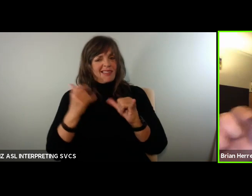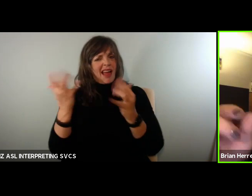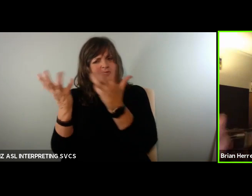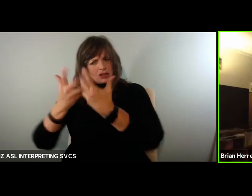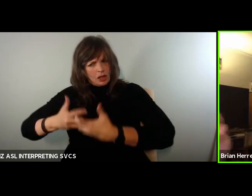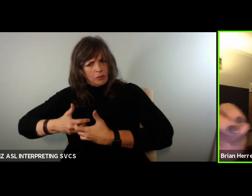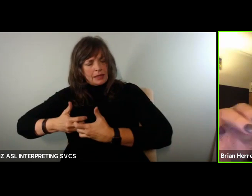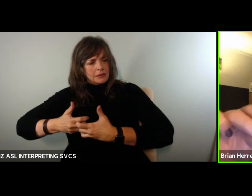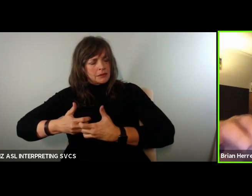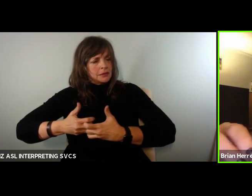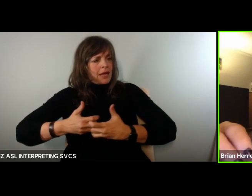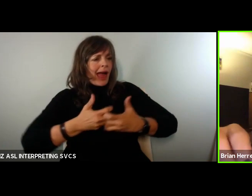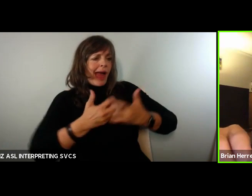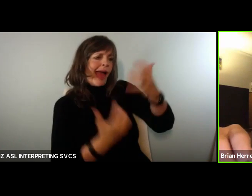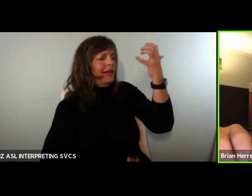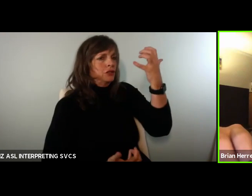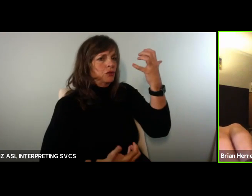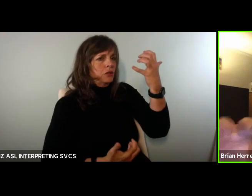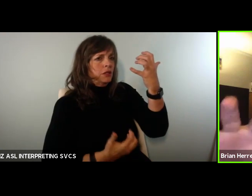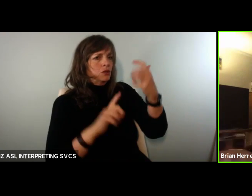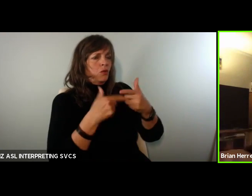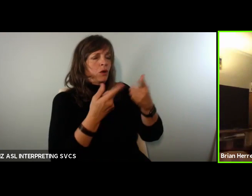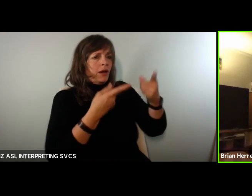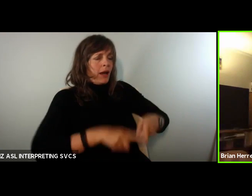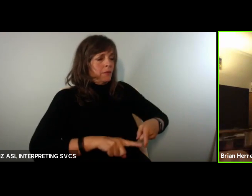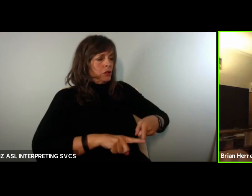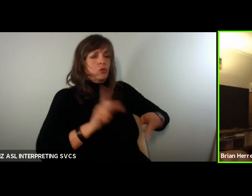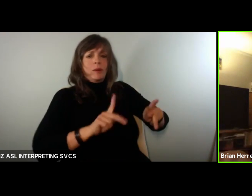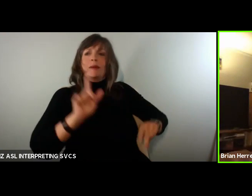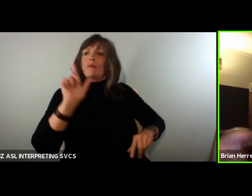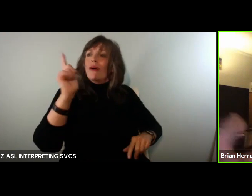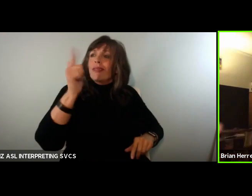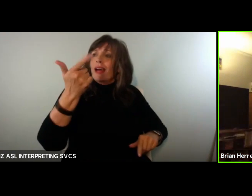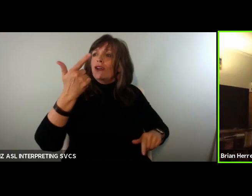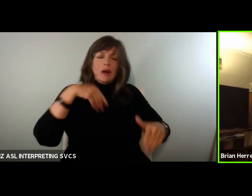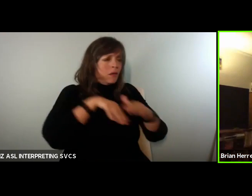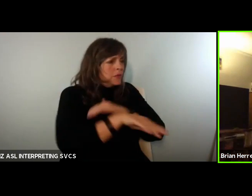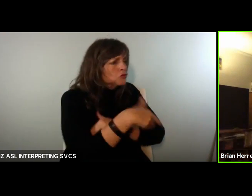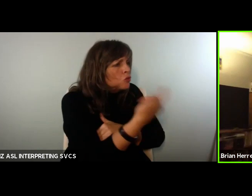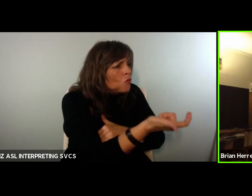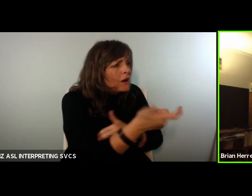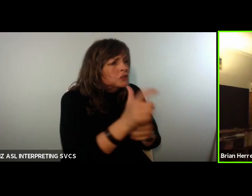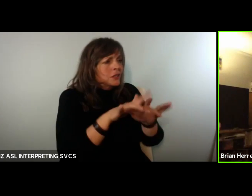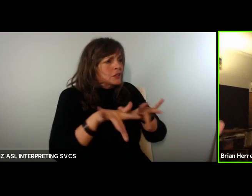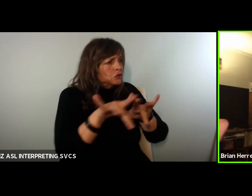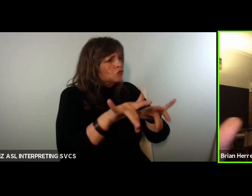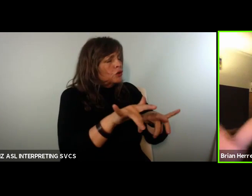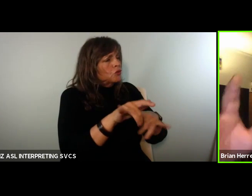when folks return to the recording of this call to access this particular conversation sometime in the near or distant future.